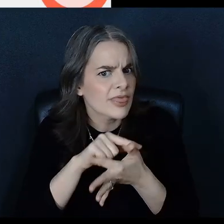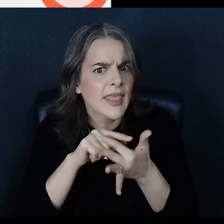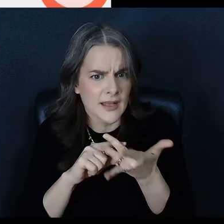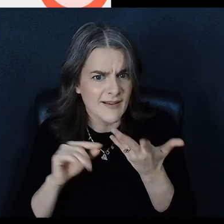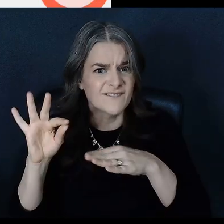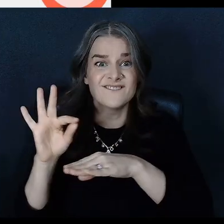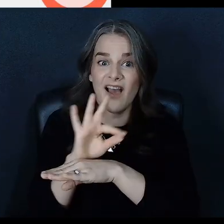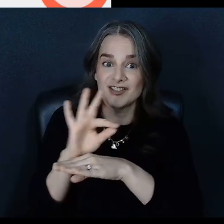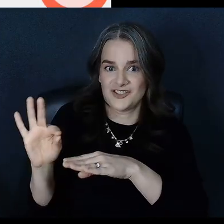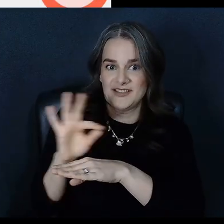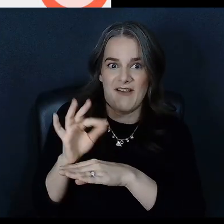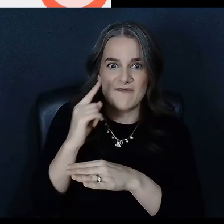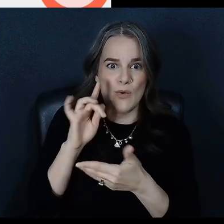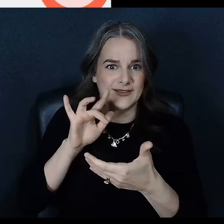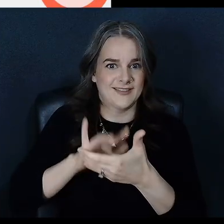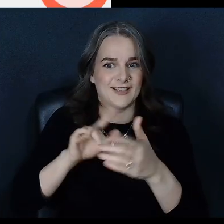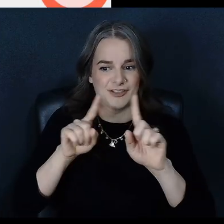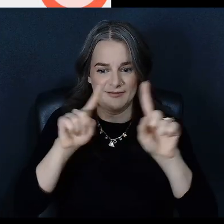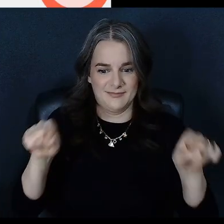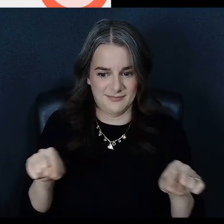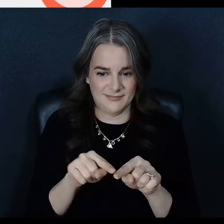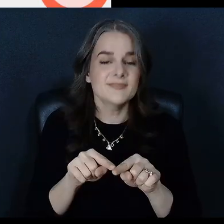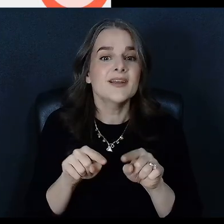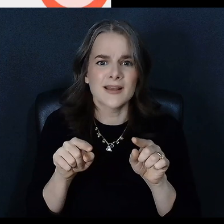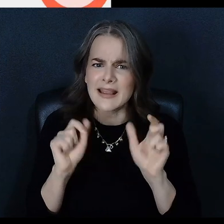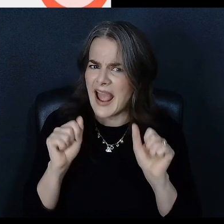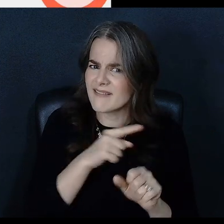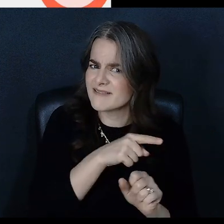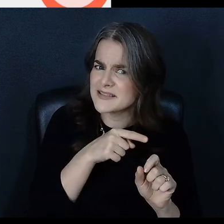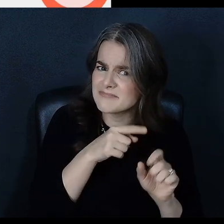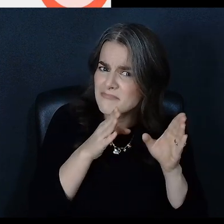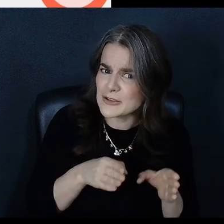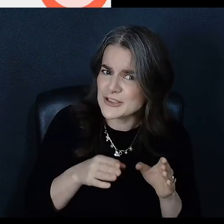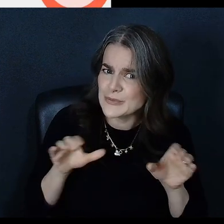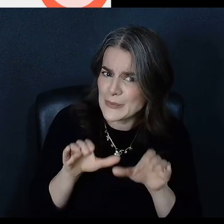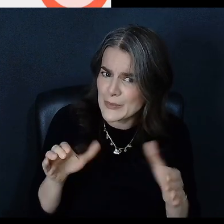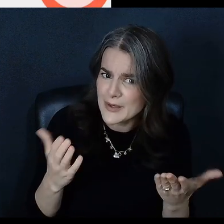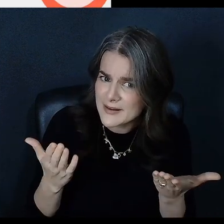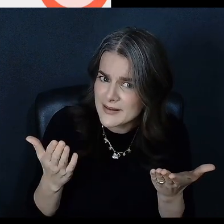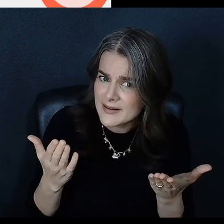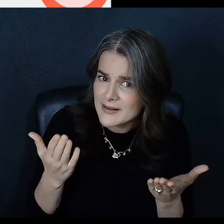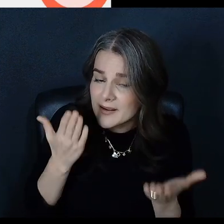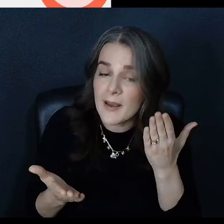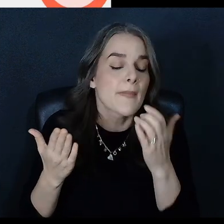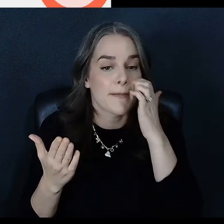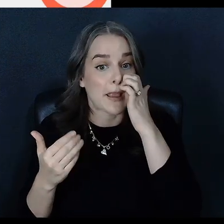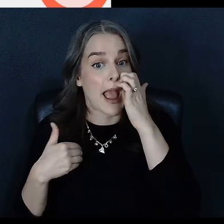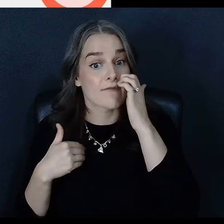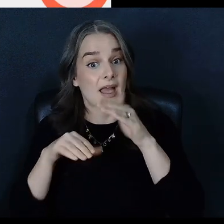Perhaps they have very good access with one pointing finger but lack the ability to use two fingers simultaneously